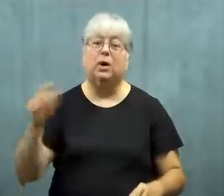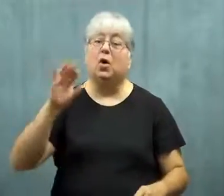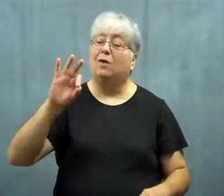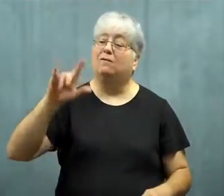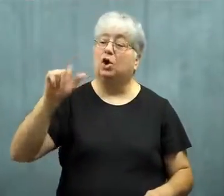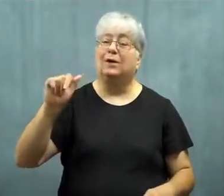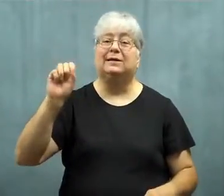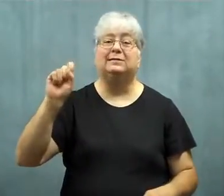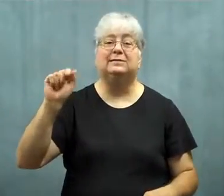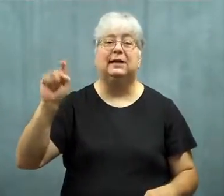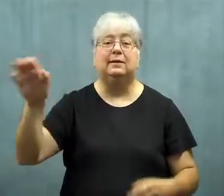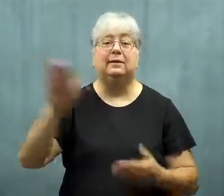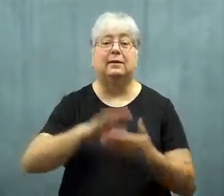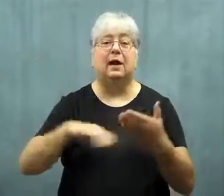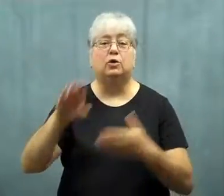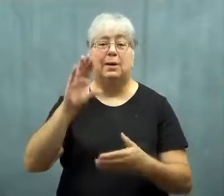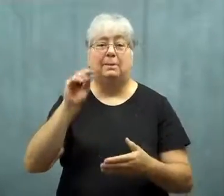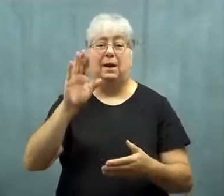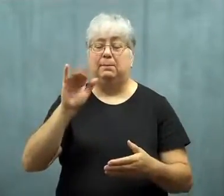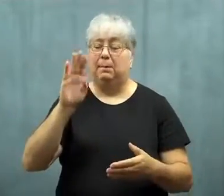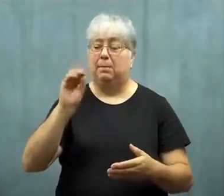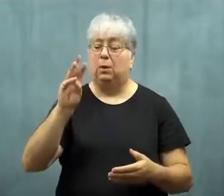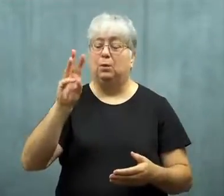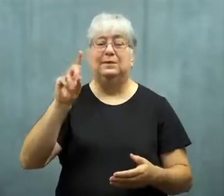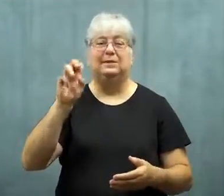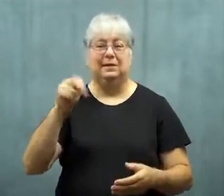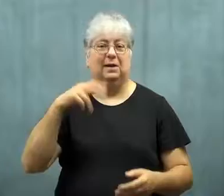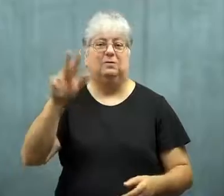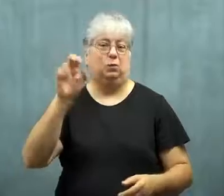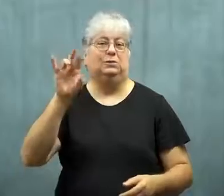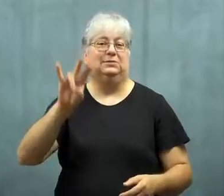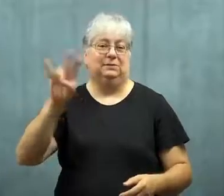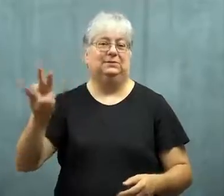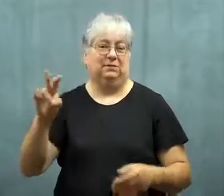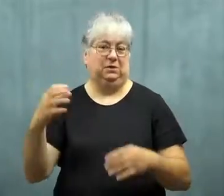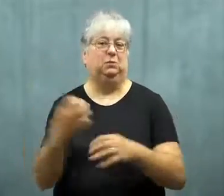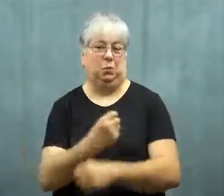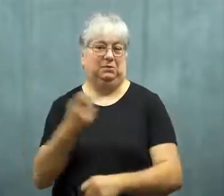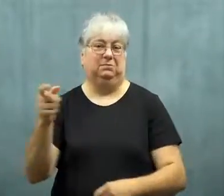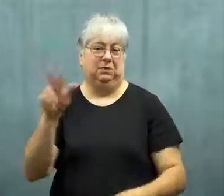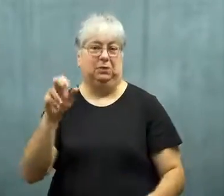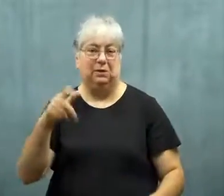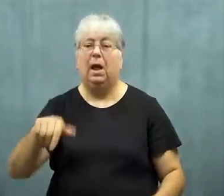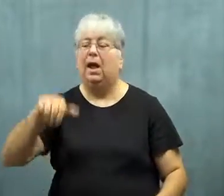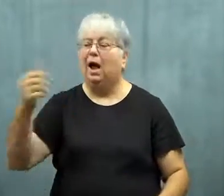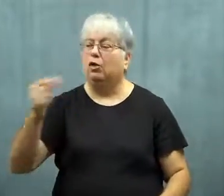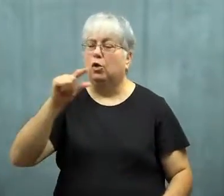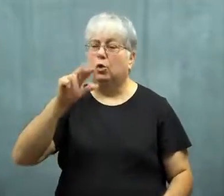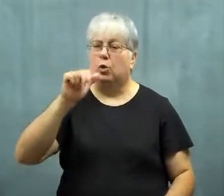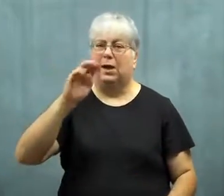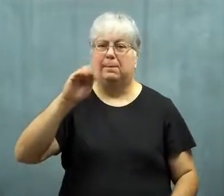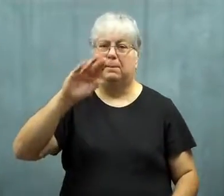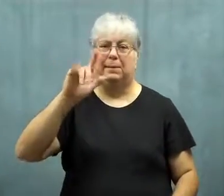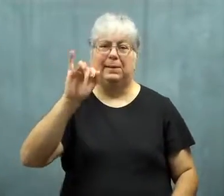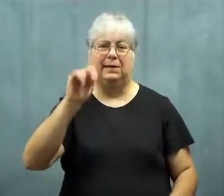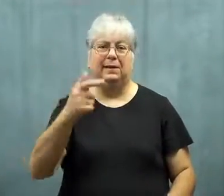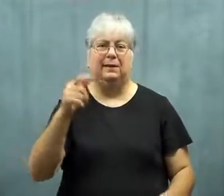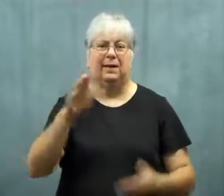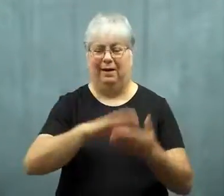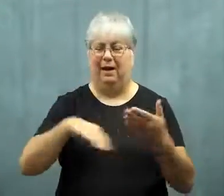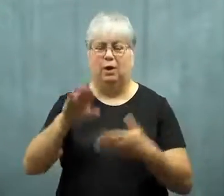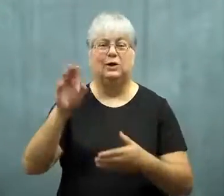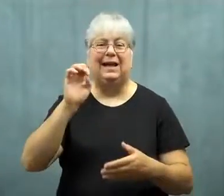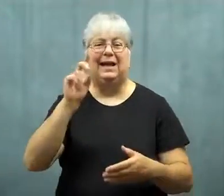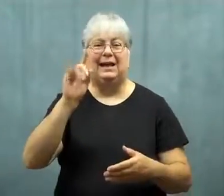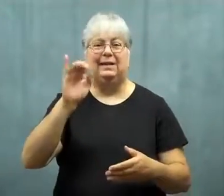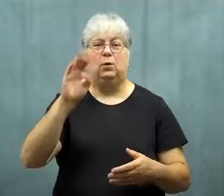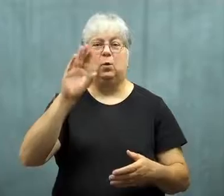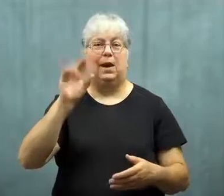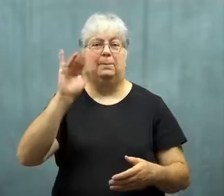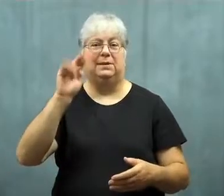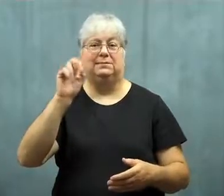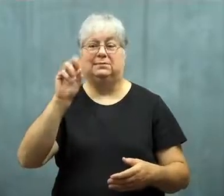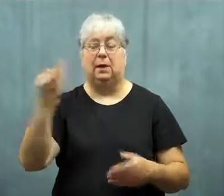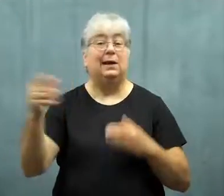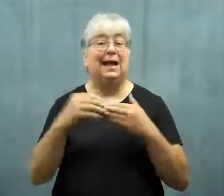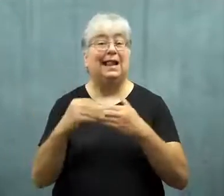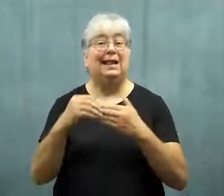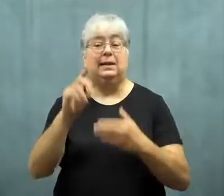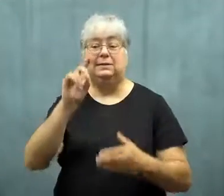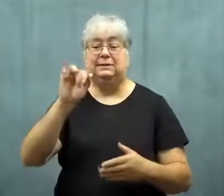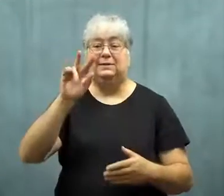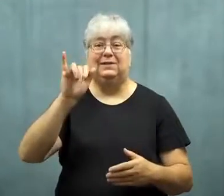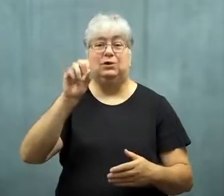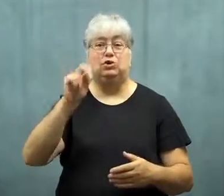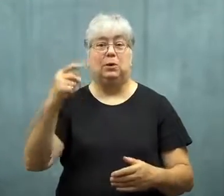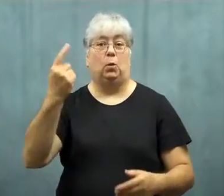Florida State's Bobby Bowden has 377 wins.